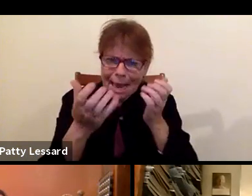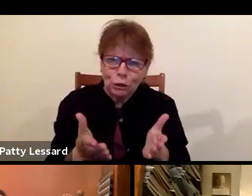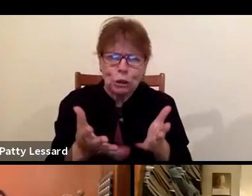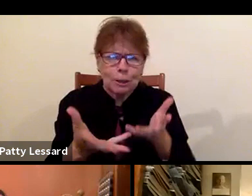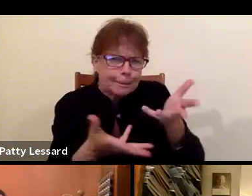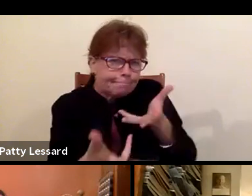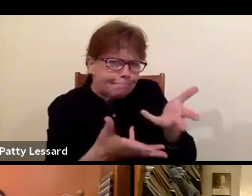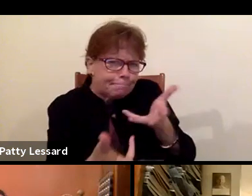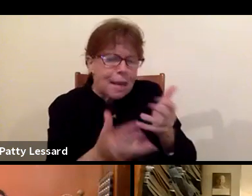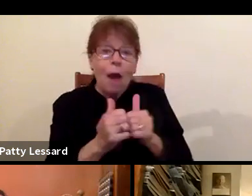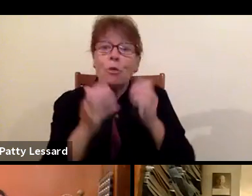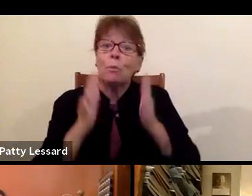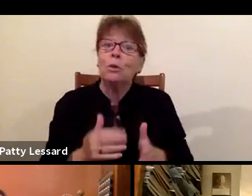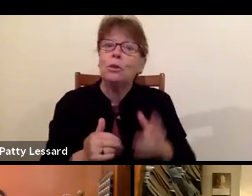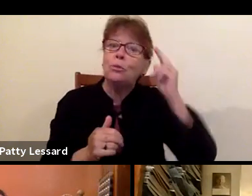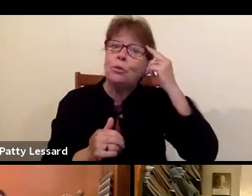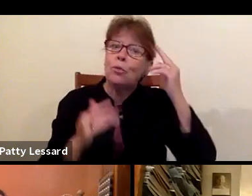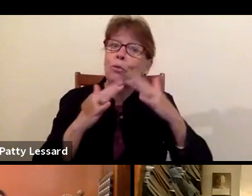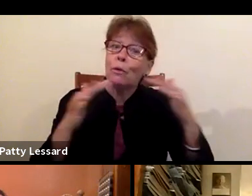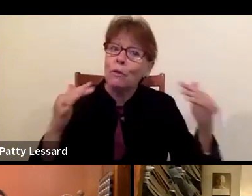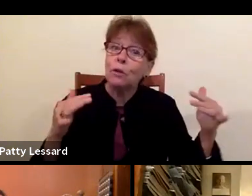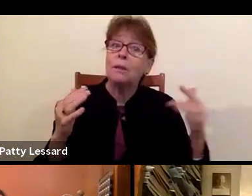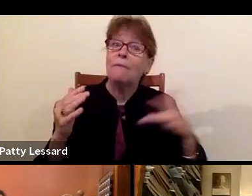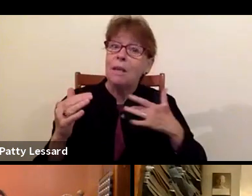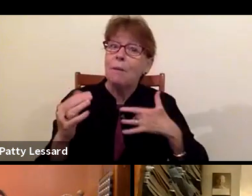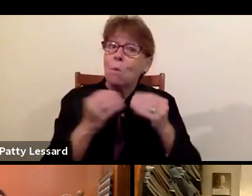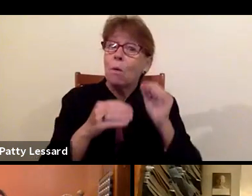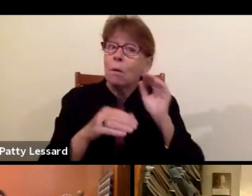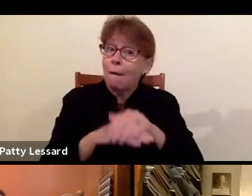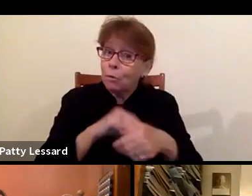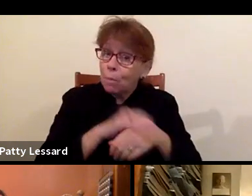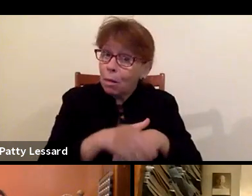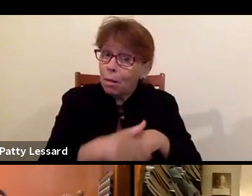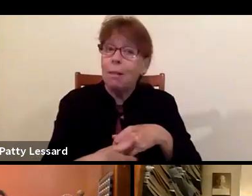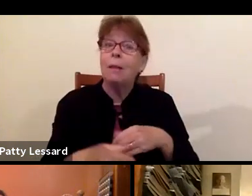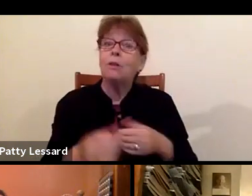that are going on at the campus or will meet individually with the person and the manager to try to figure